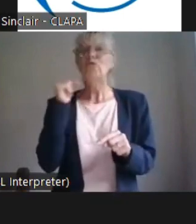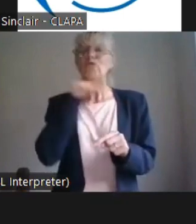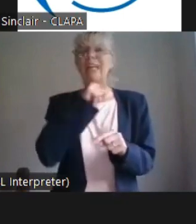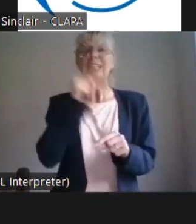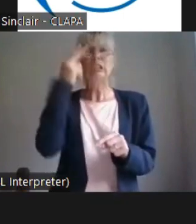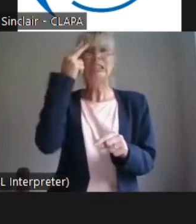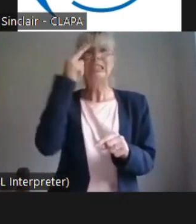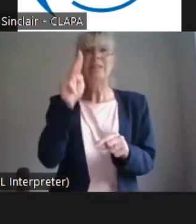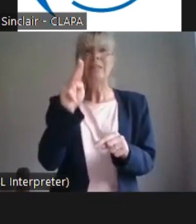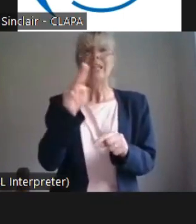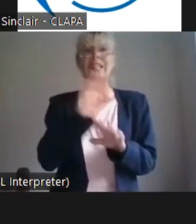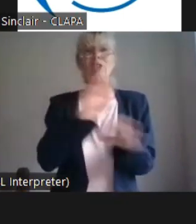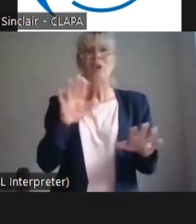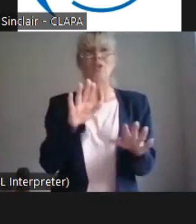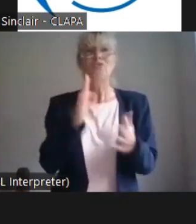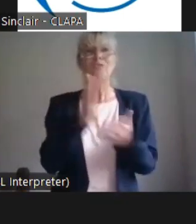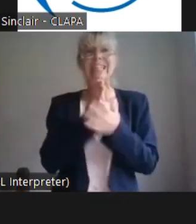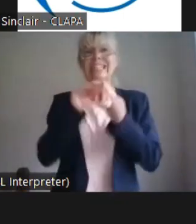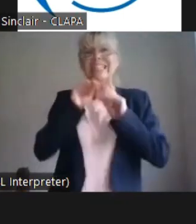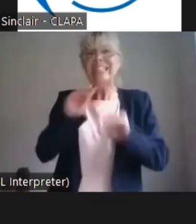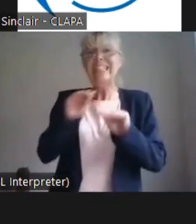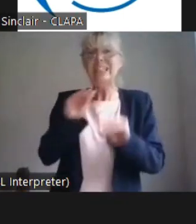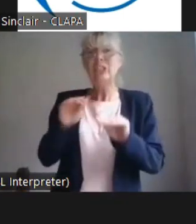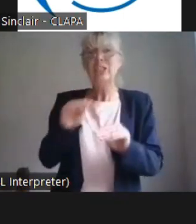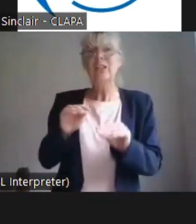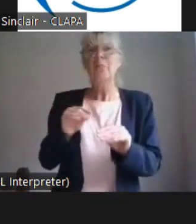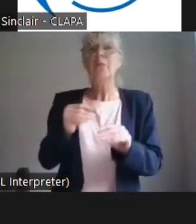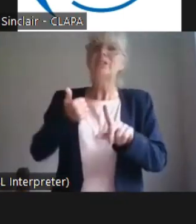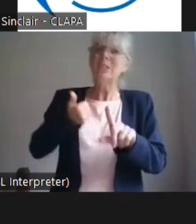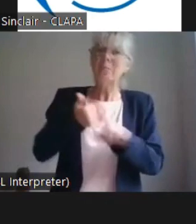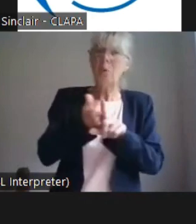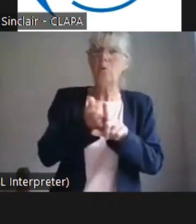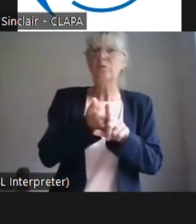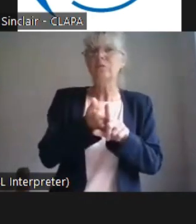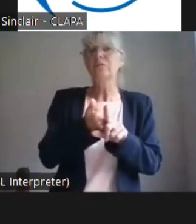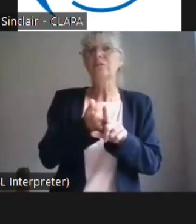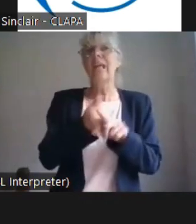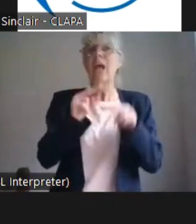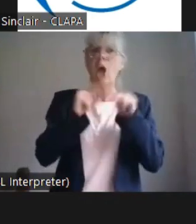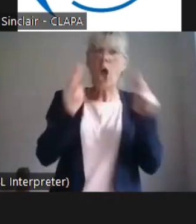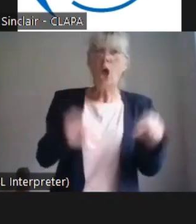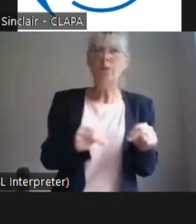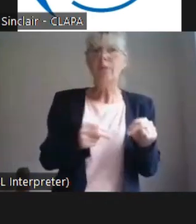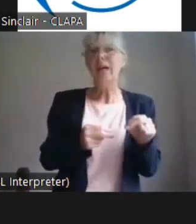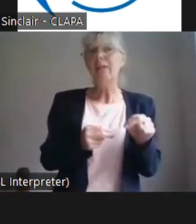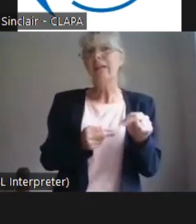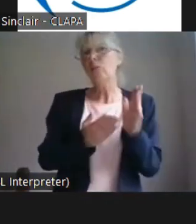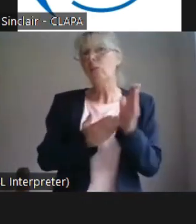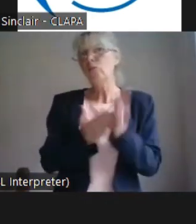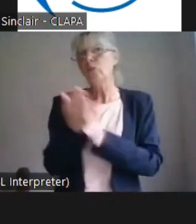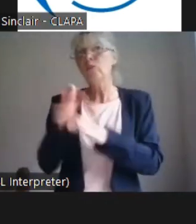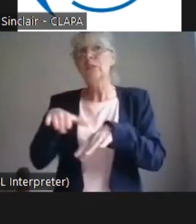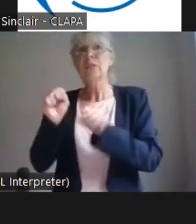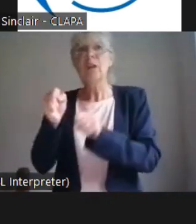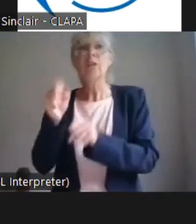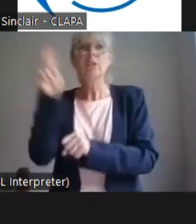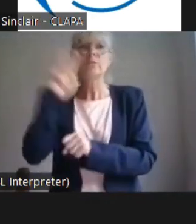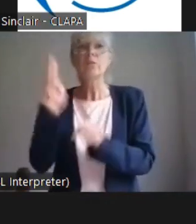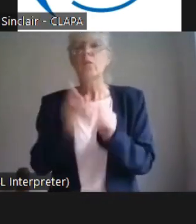all the way through so right from when you're born sort of coming into your home and sort of discuss everything with you help you through the process yeah brilliant